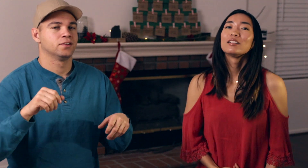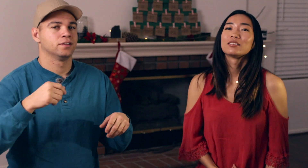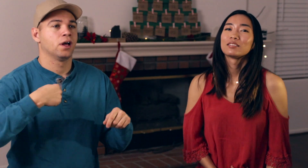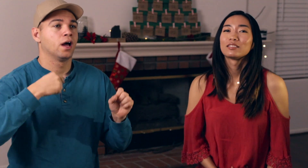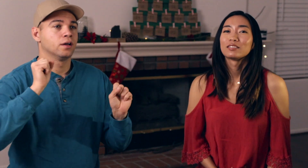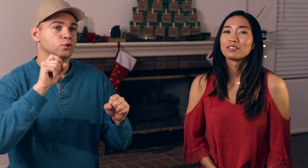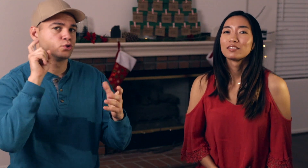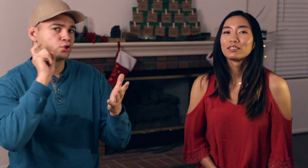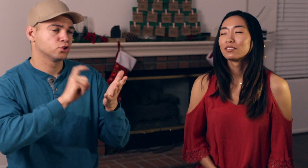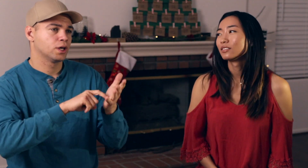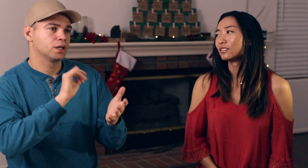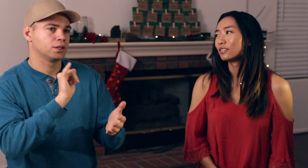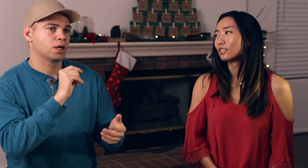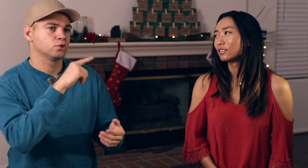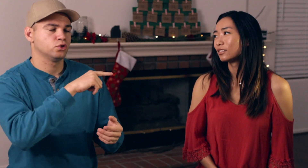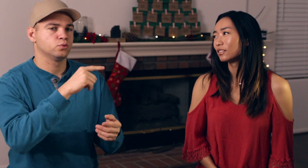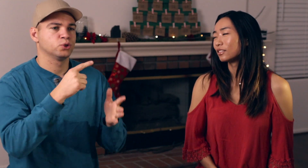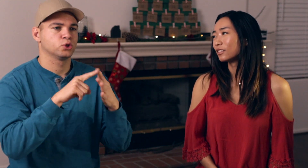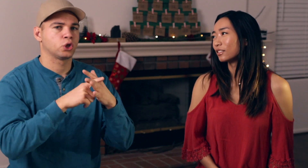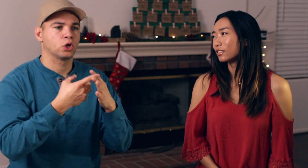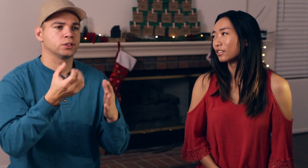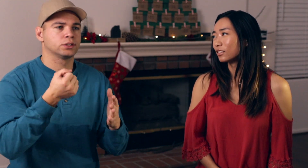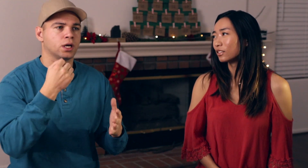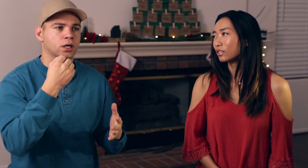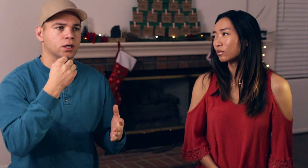I could tell that she would start to get